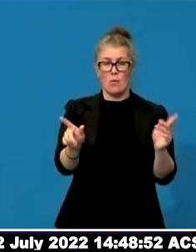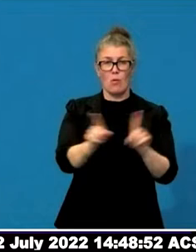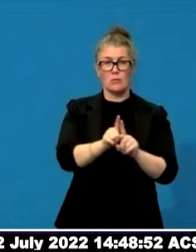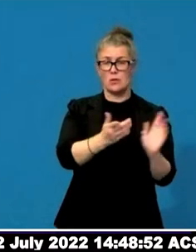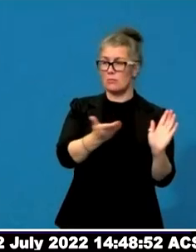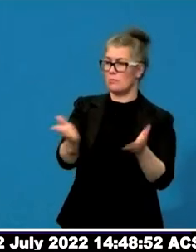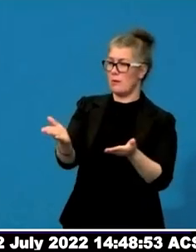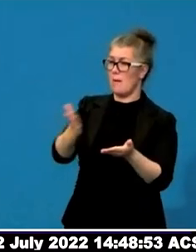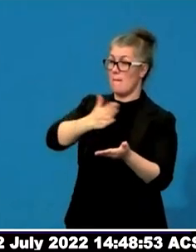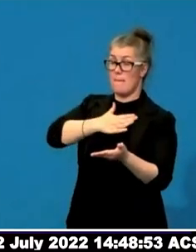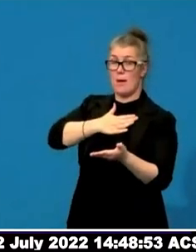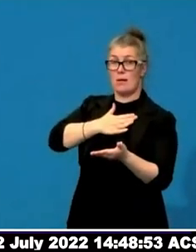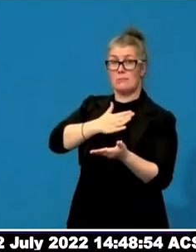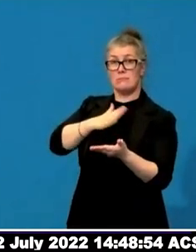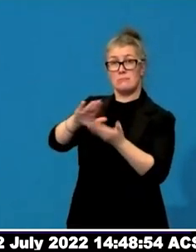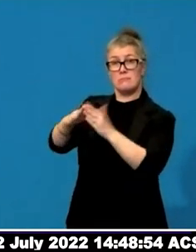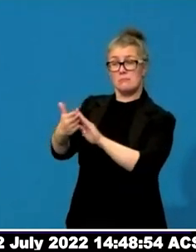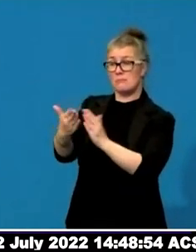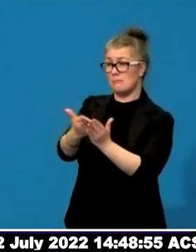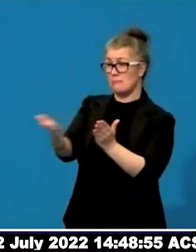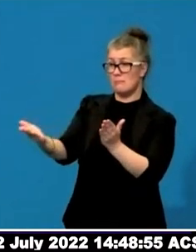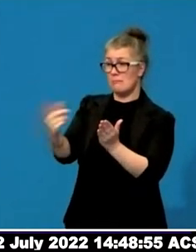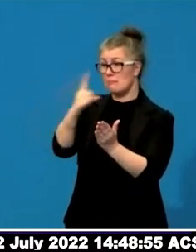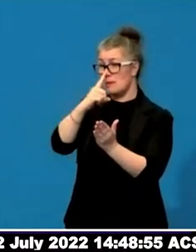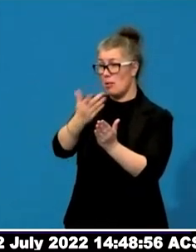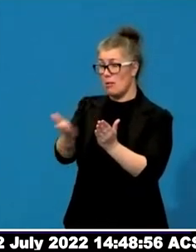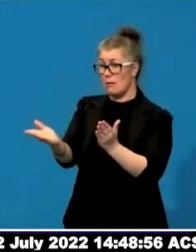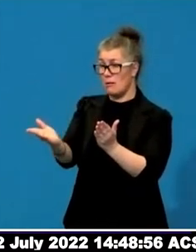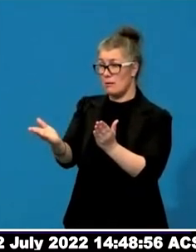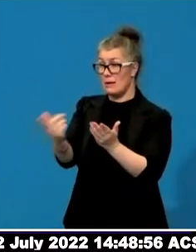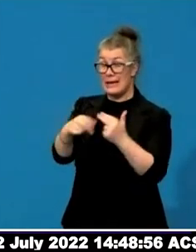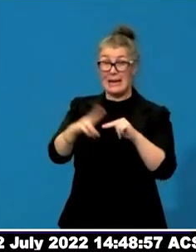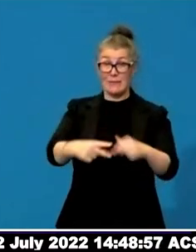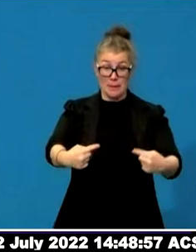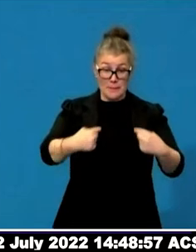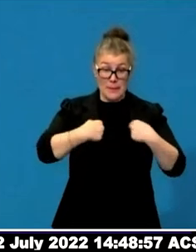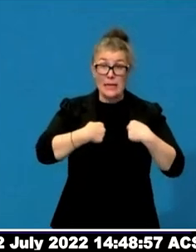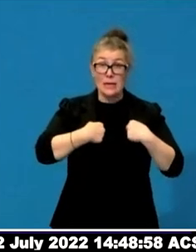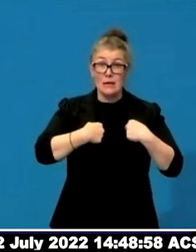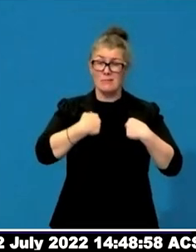If it's hard for me as someone who has had access to resources,